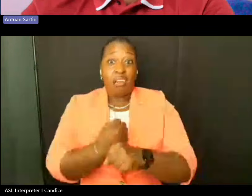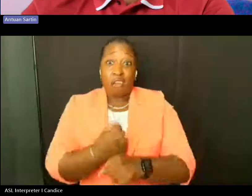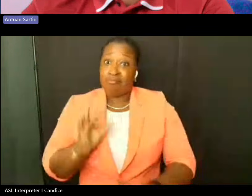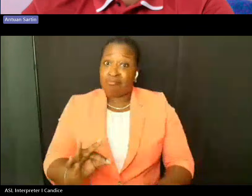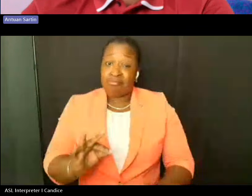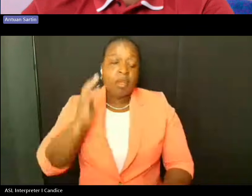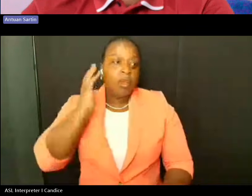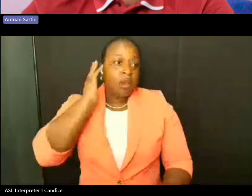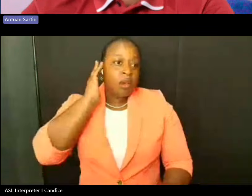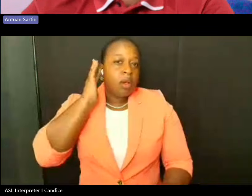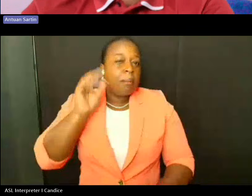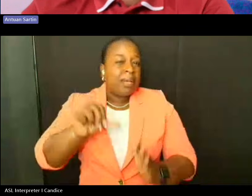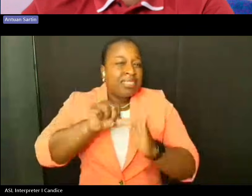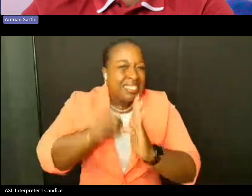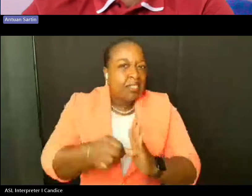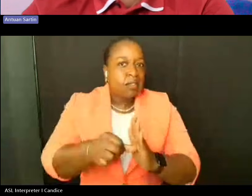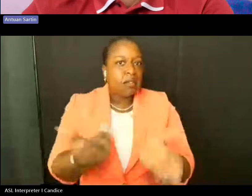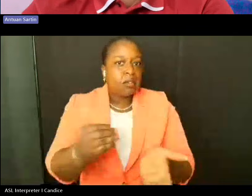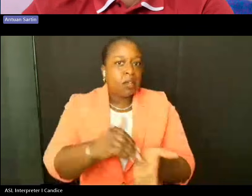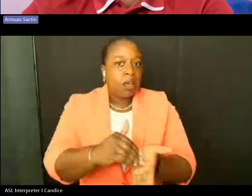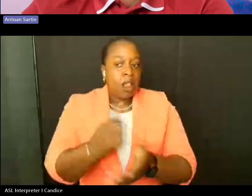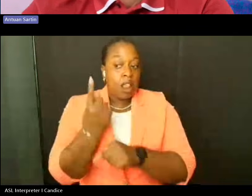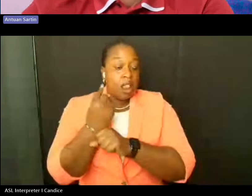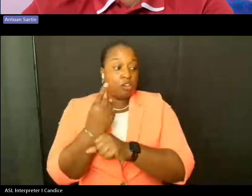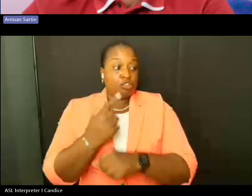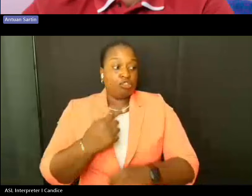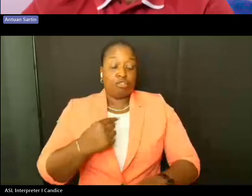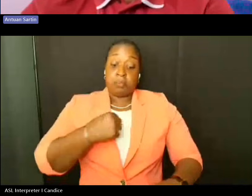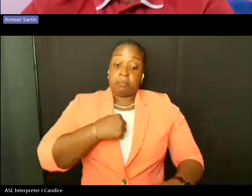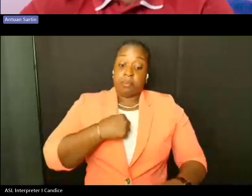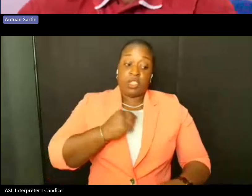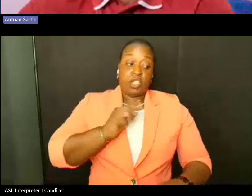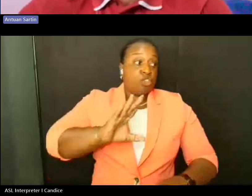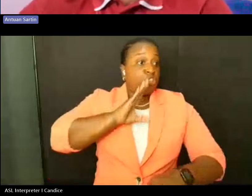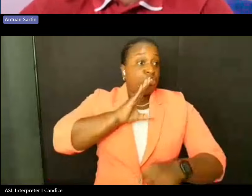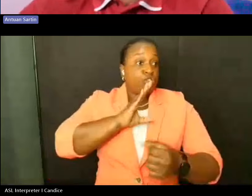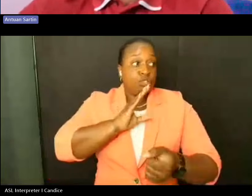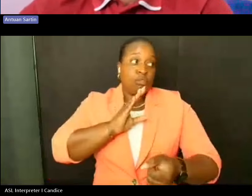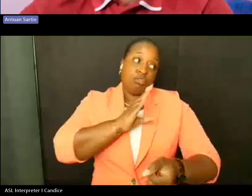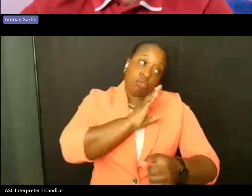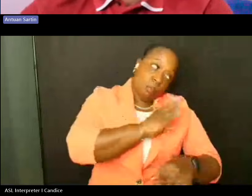her doctor and I last year, when we talked about the gene therapy, we were thinking long term.